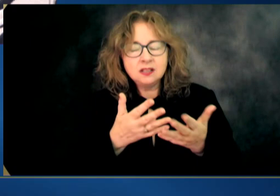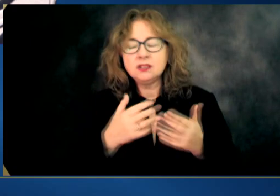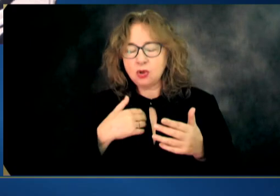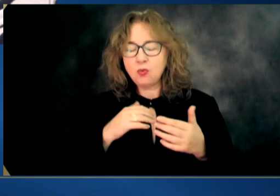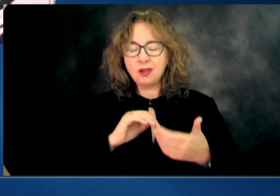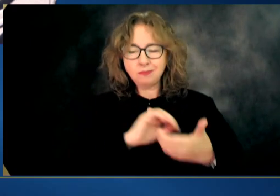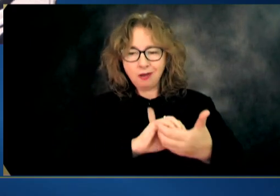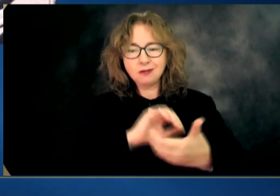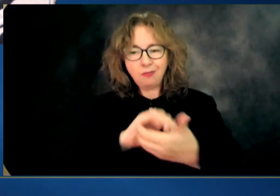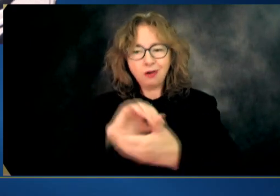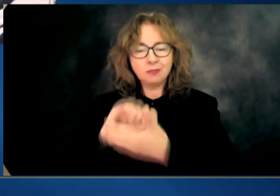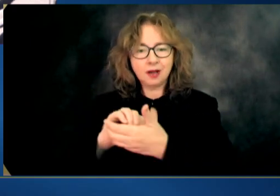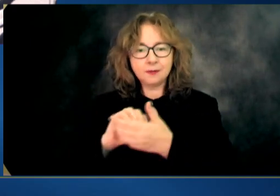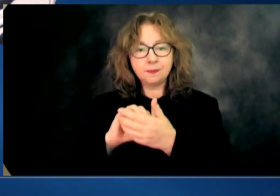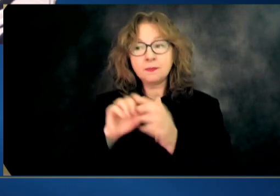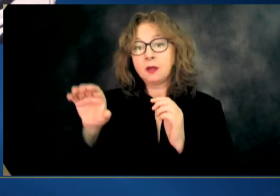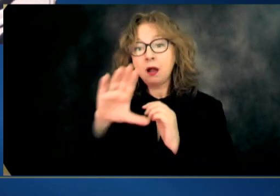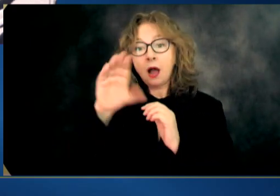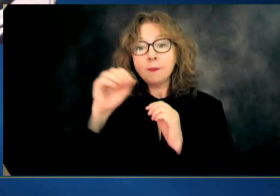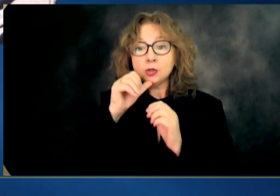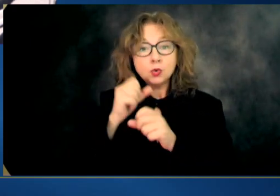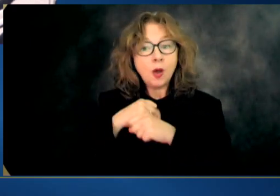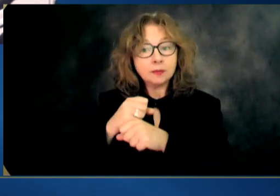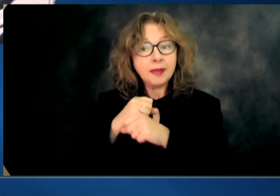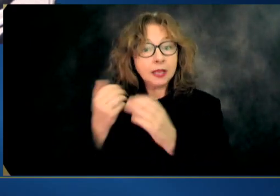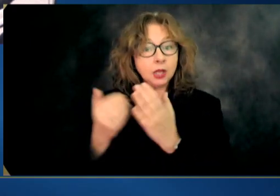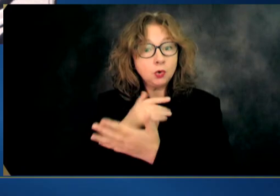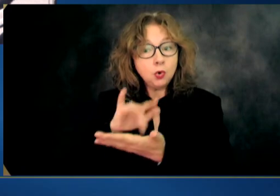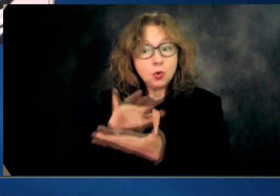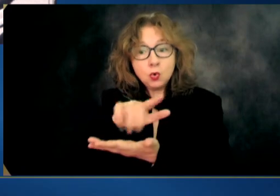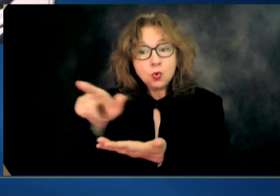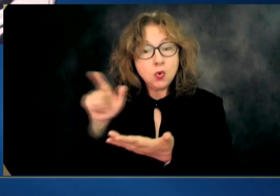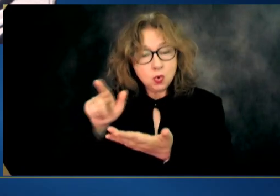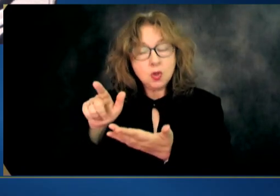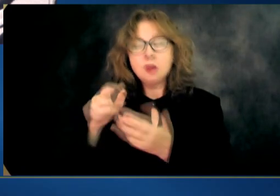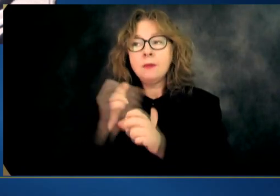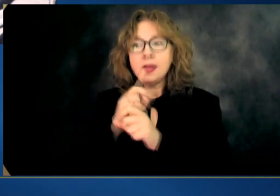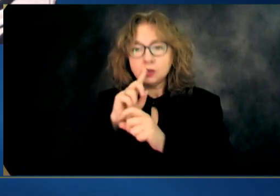developing these novel technologies to ensure that we're continuing to get that information.